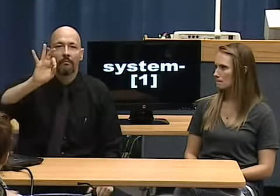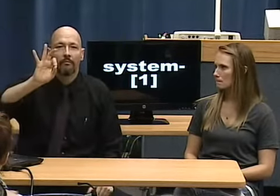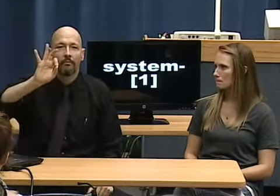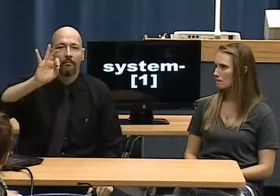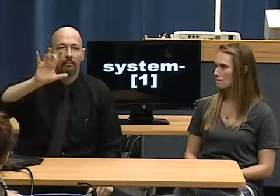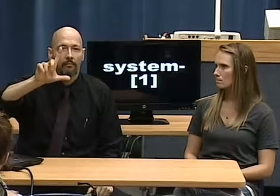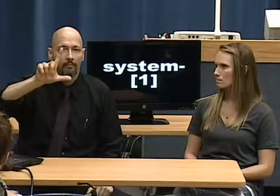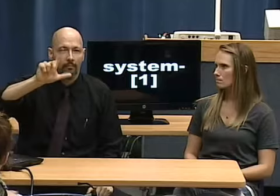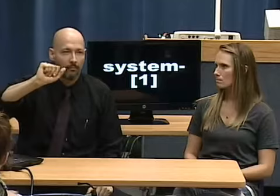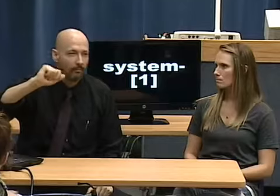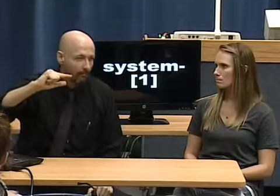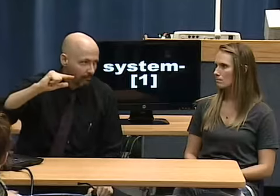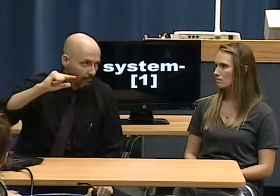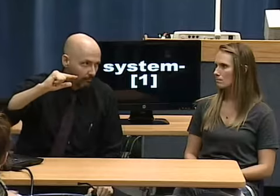F-L-A-G